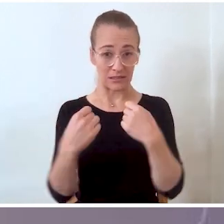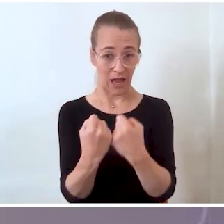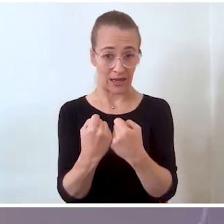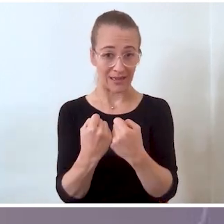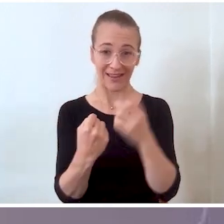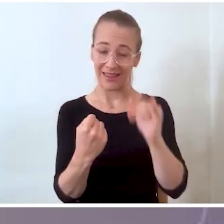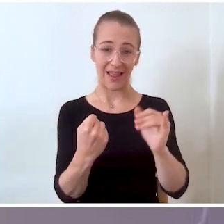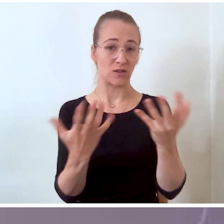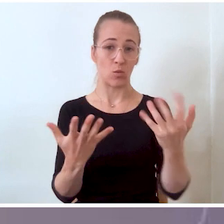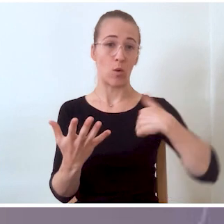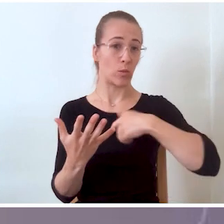then that's what we should want.